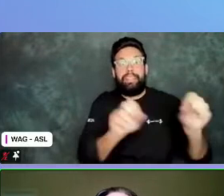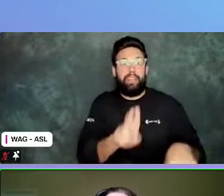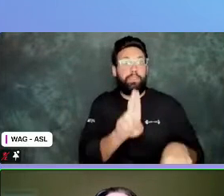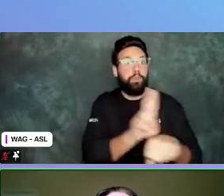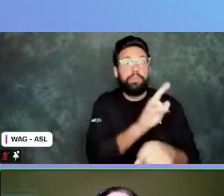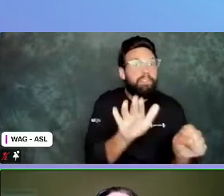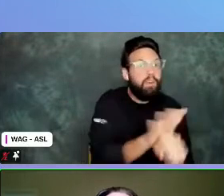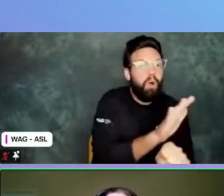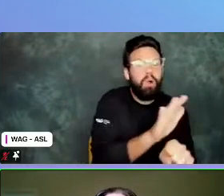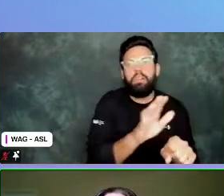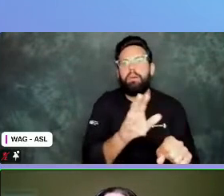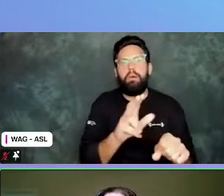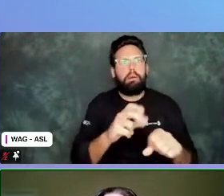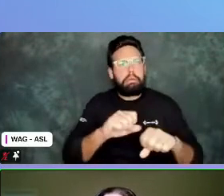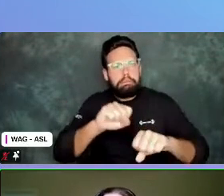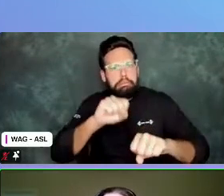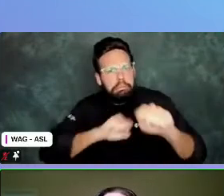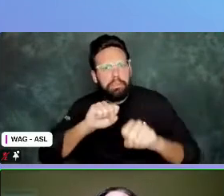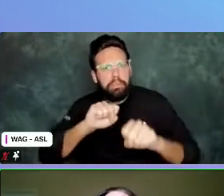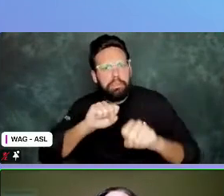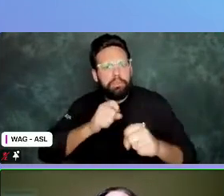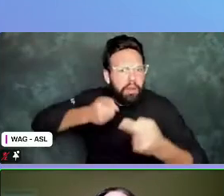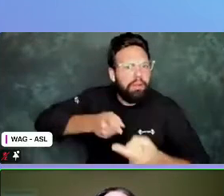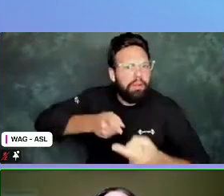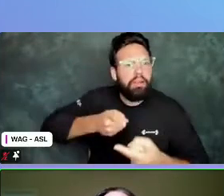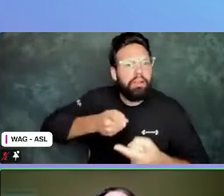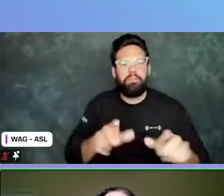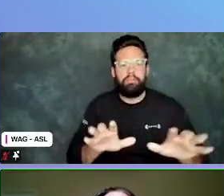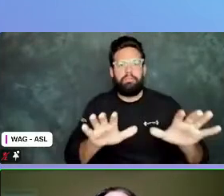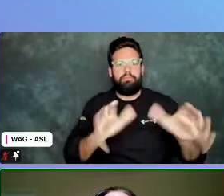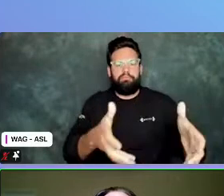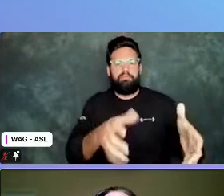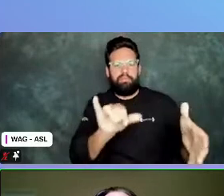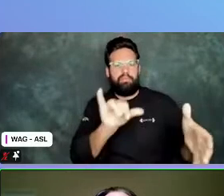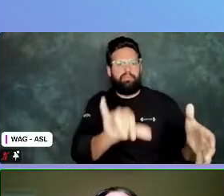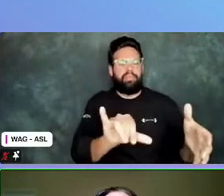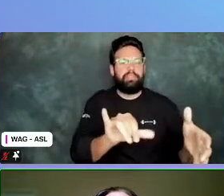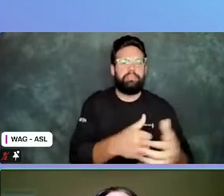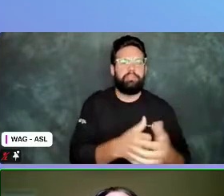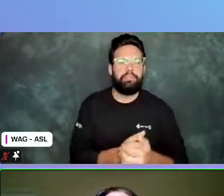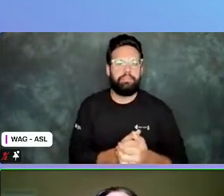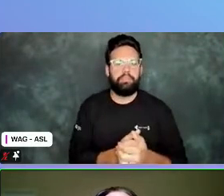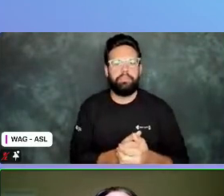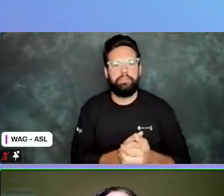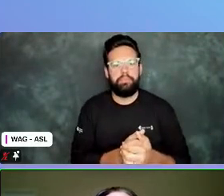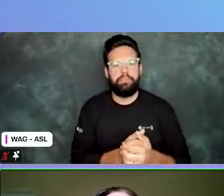application can be disabled used by people. And when I say disabled people, I'm talking about these